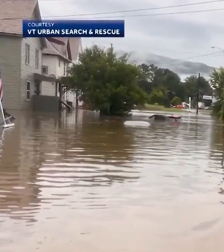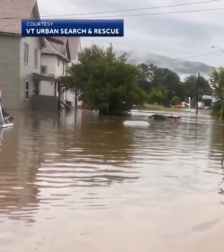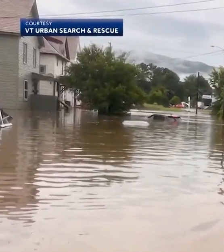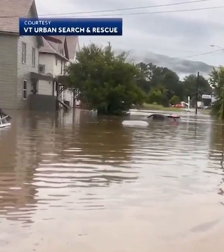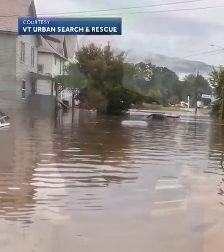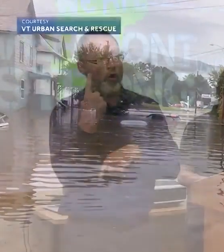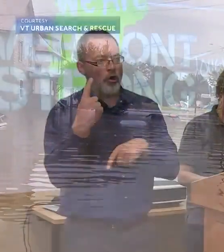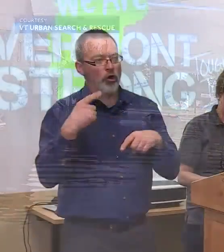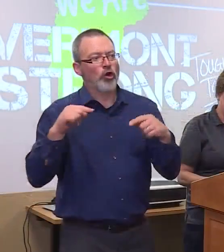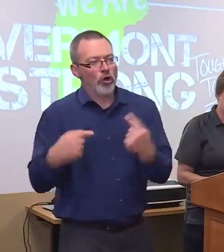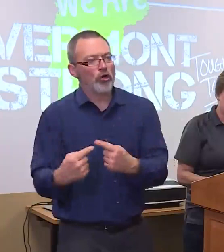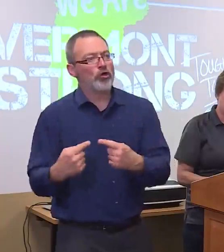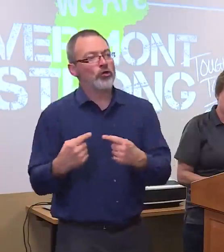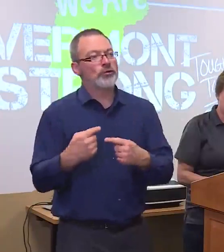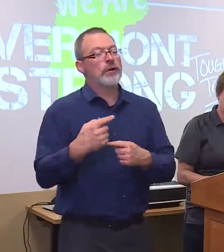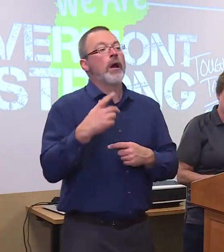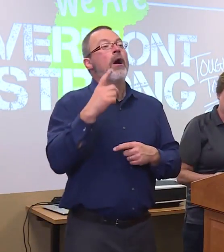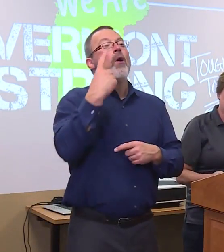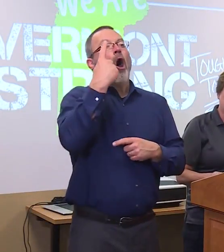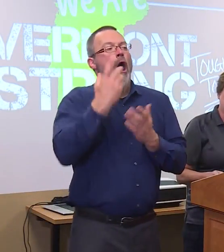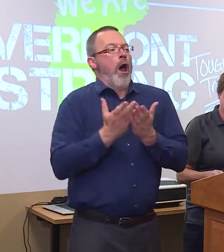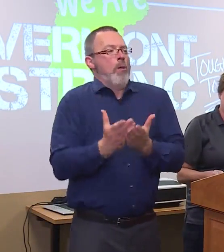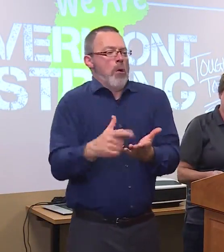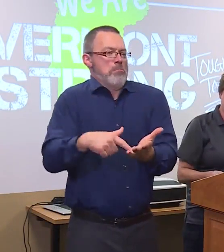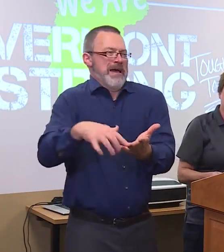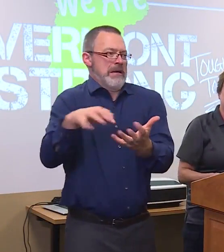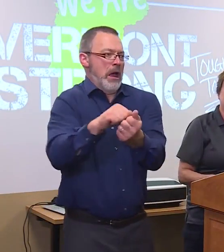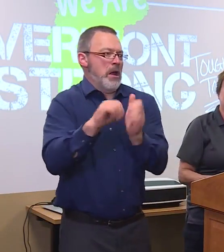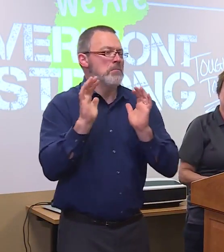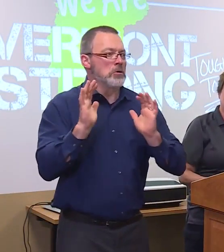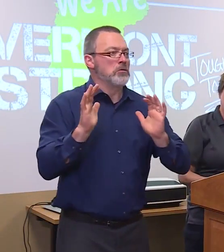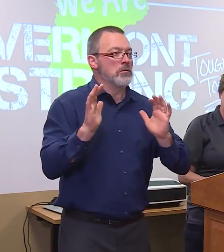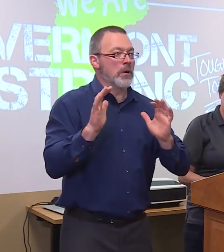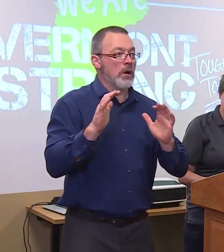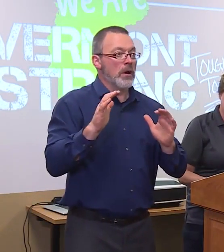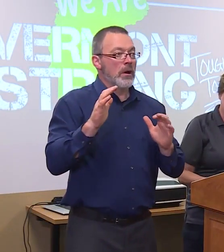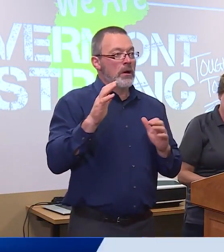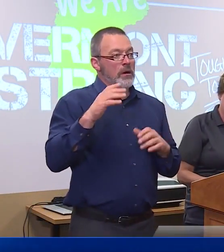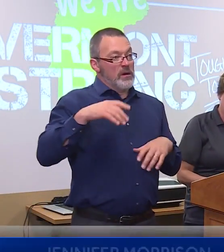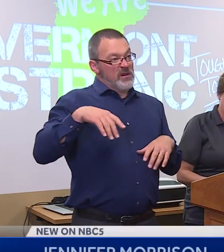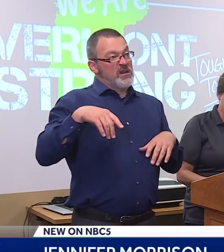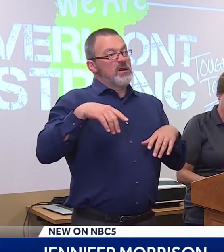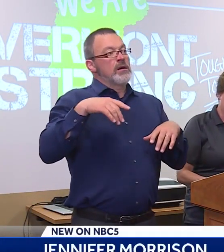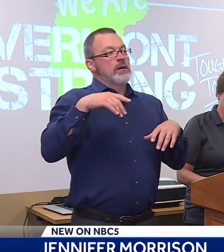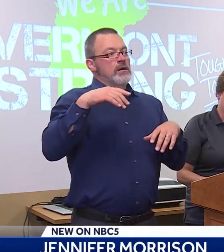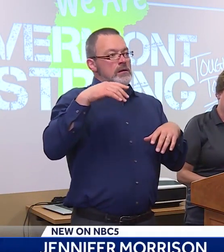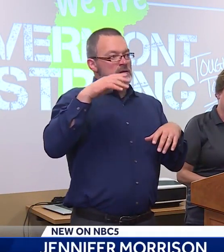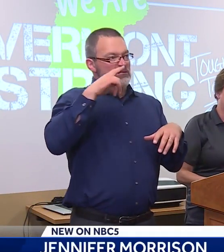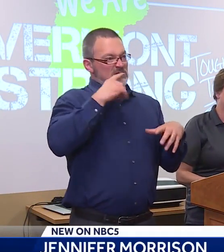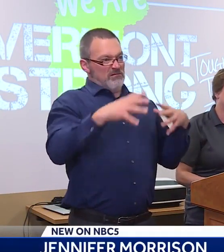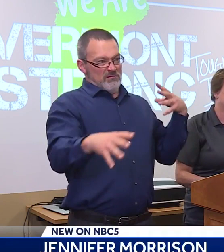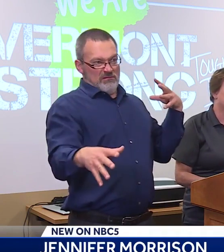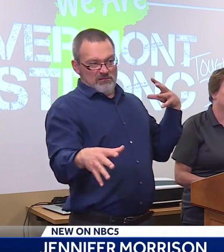BUT PERSISTENT RAIN is making progress slow. and LEADING TO MORE EVACUATIONS AND RESCUES in one month THAN THE LAST HANDFUL OF YEARS COMBINED.